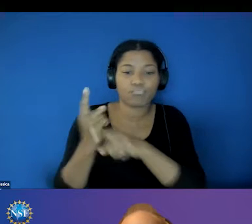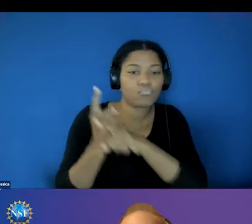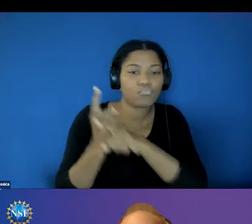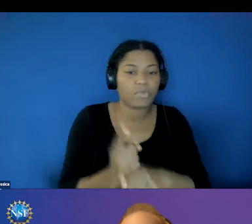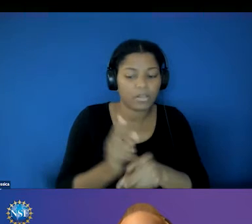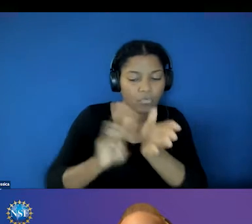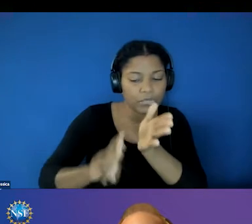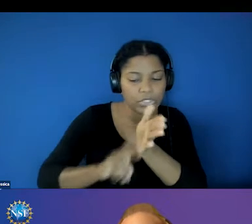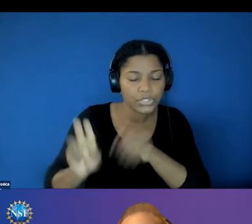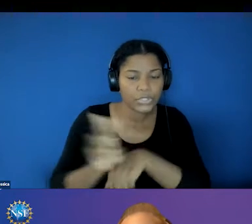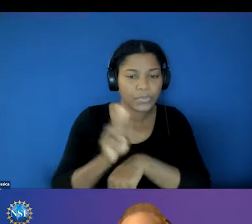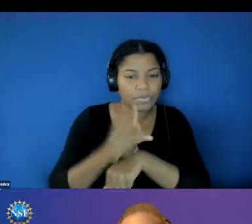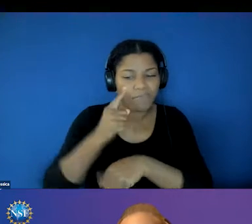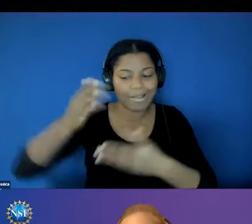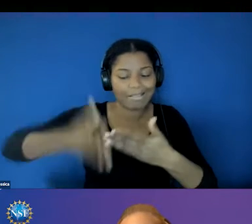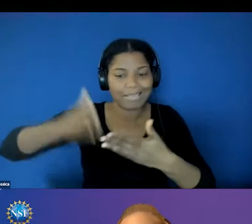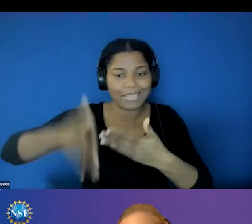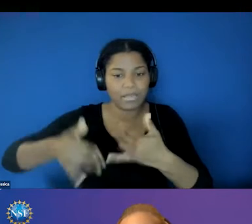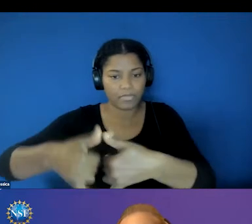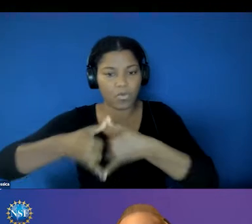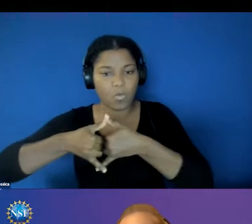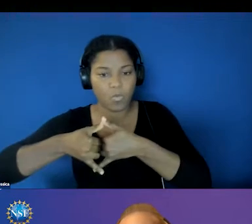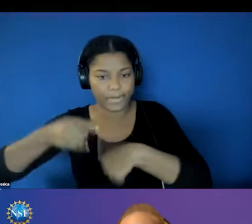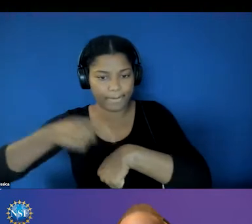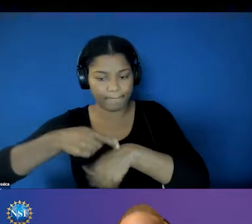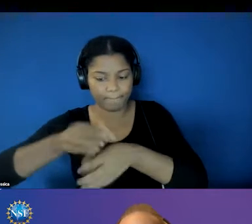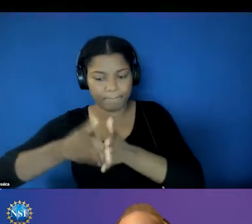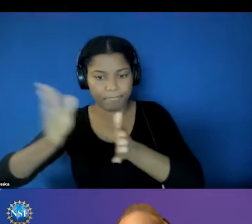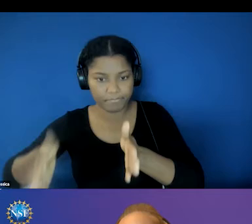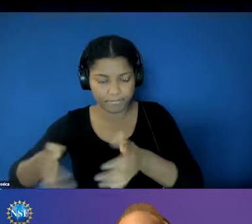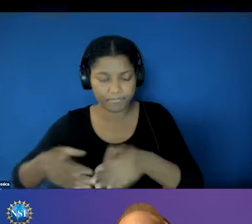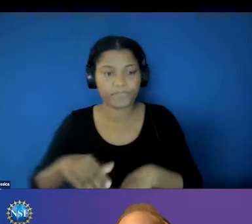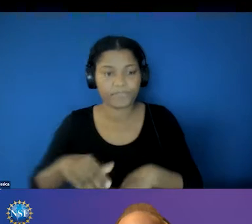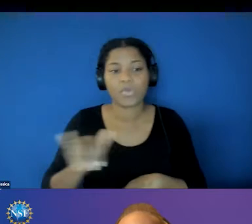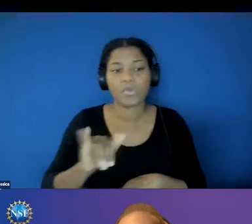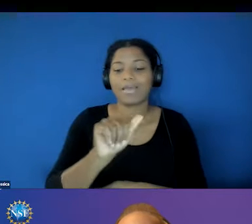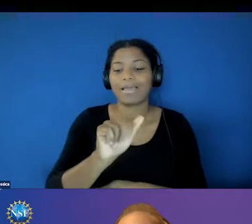The "and" part on this slide is also important, because an MRI proposal,